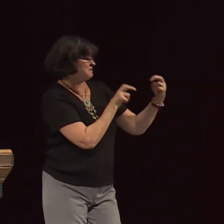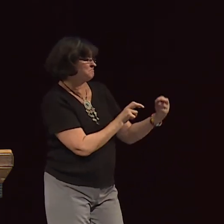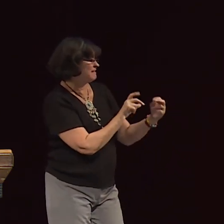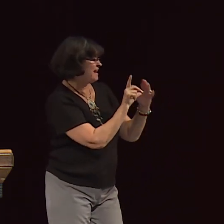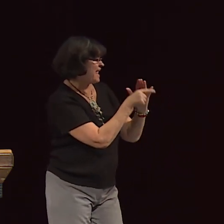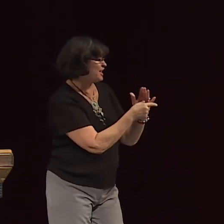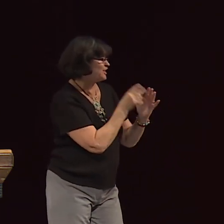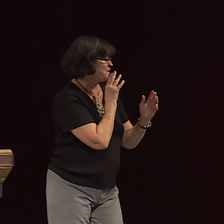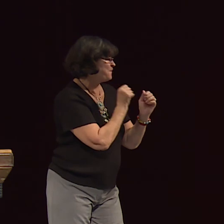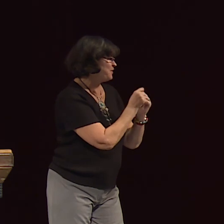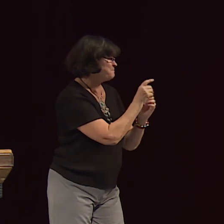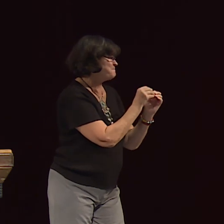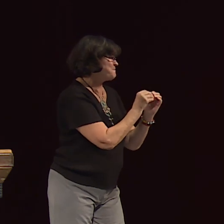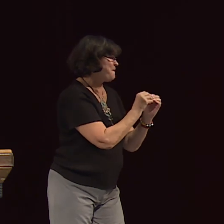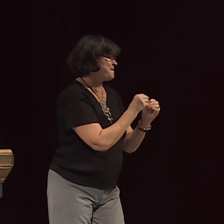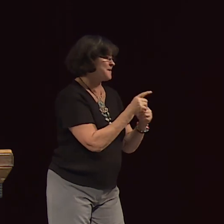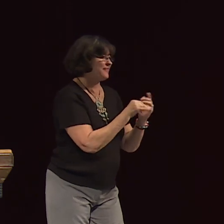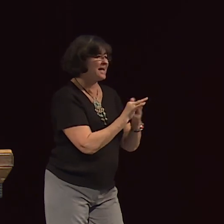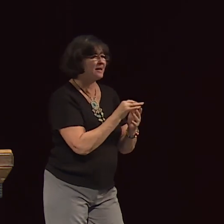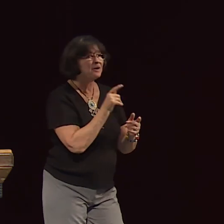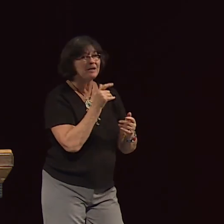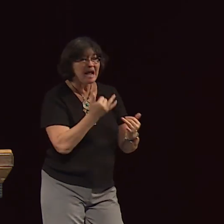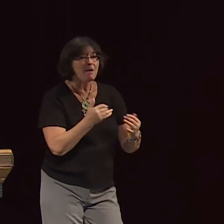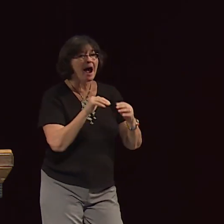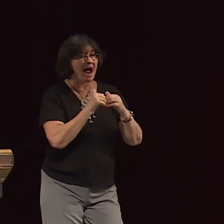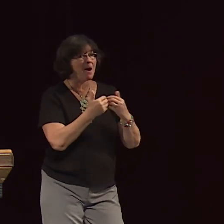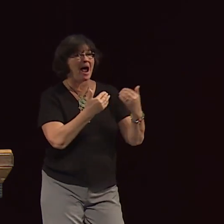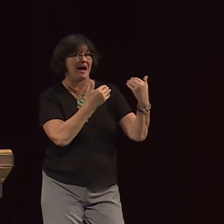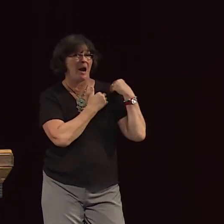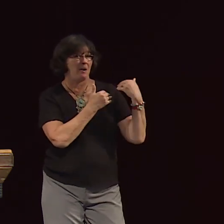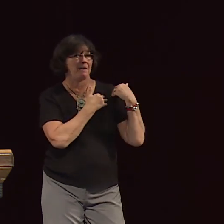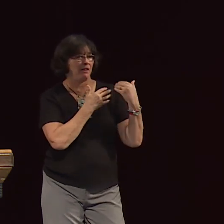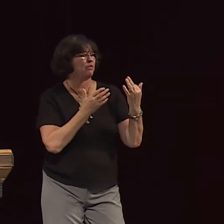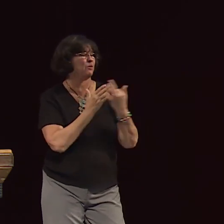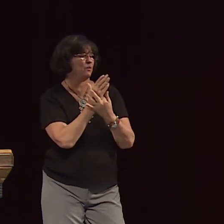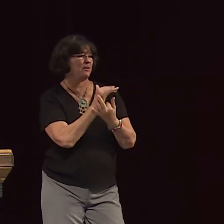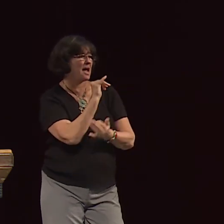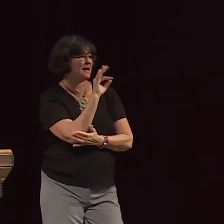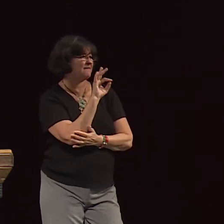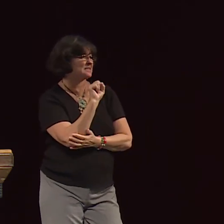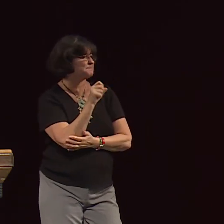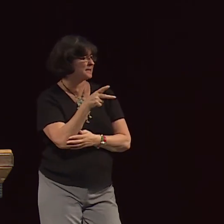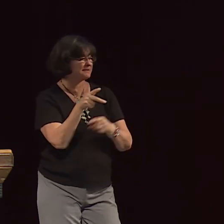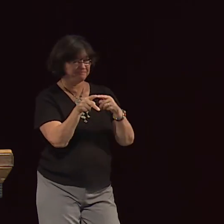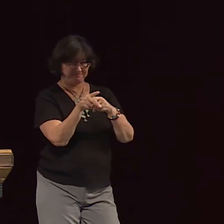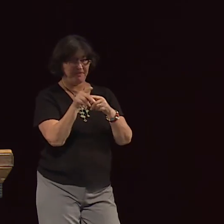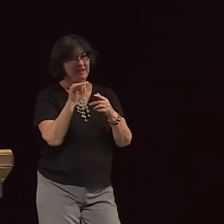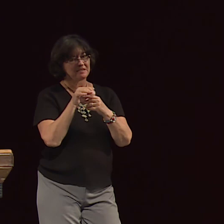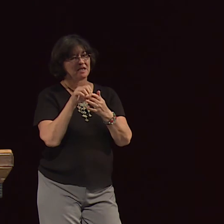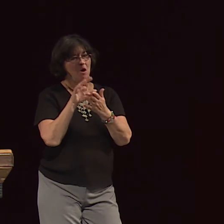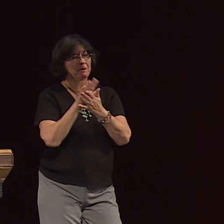I would be happy to sit down with you and talk about more things on a one-on-one basis. But you're right.